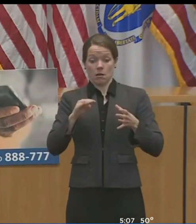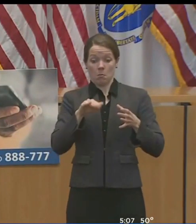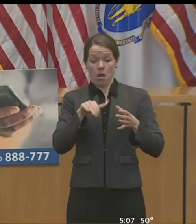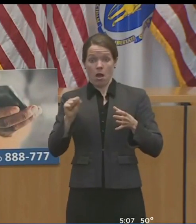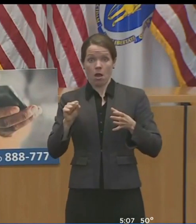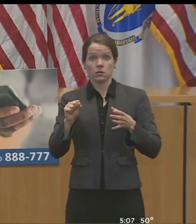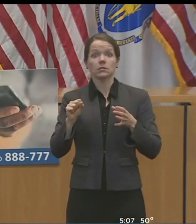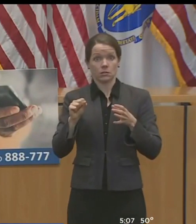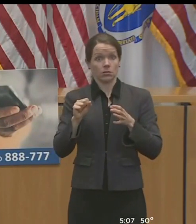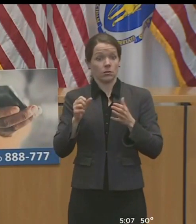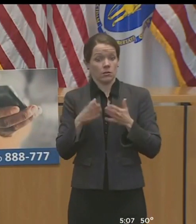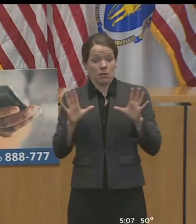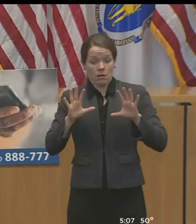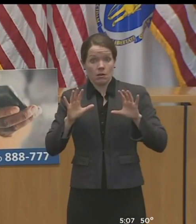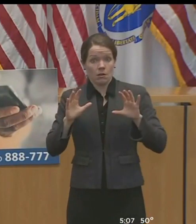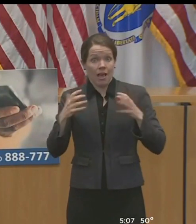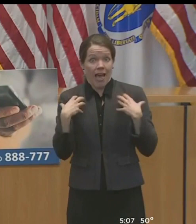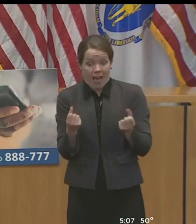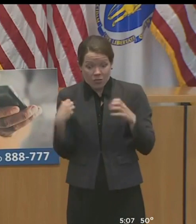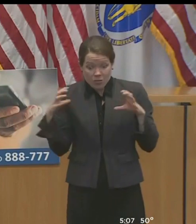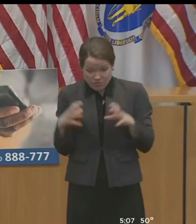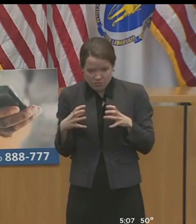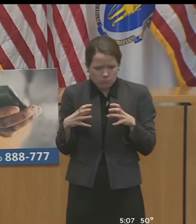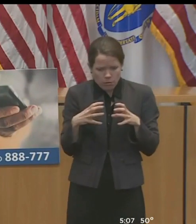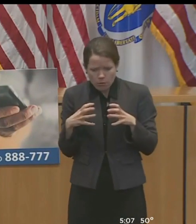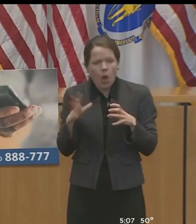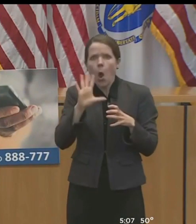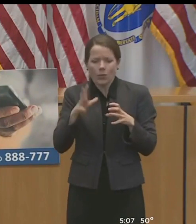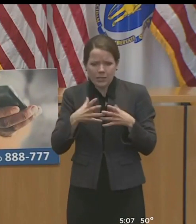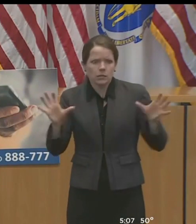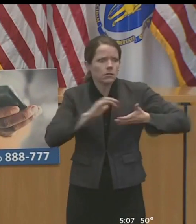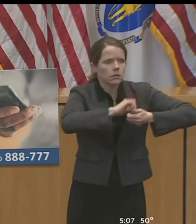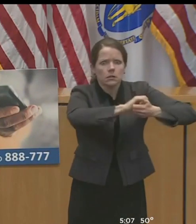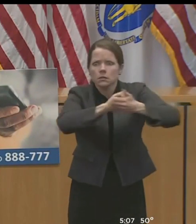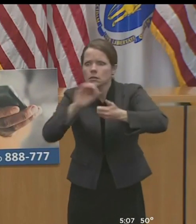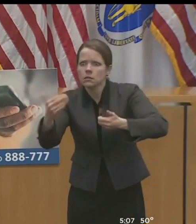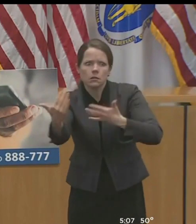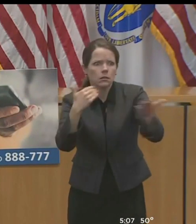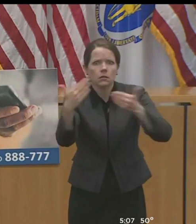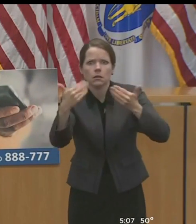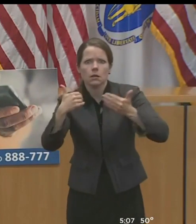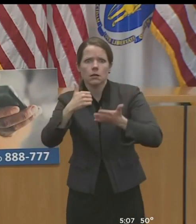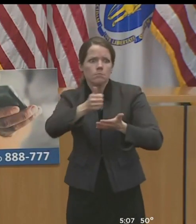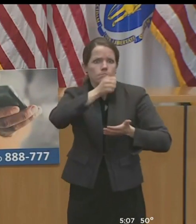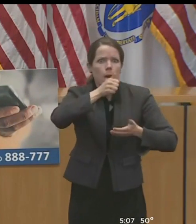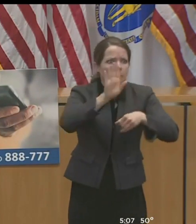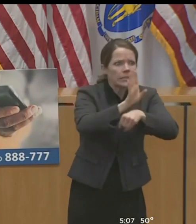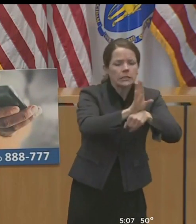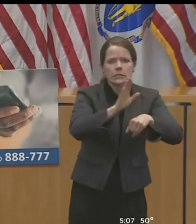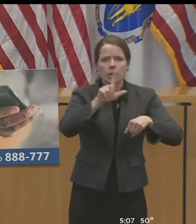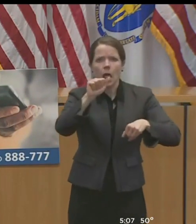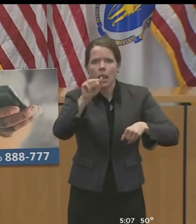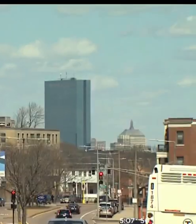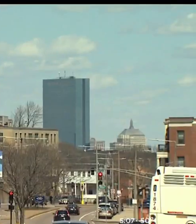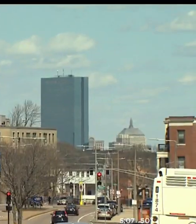THE DEPARTMENT OF PUBLIC HEALTH IS WORKING WITH THESE ORGANIZATIONS TO IMPROVE THE DATA REPORTING BY RACE AND ETHNICITY.